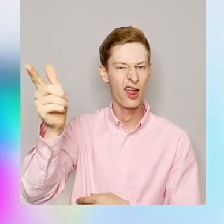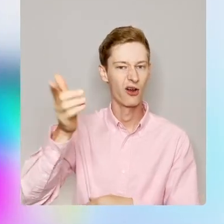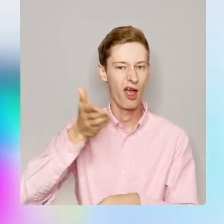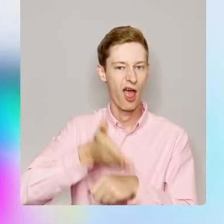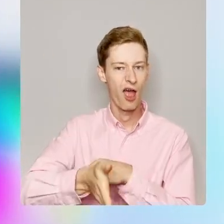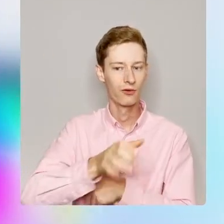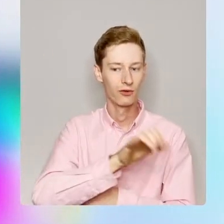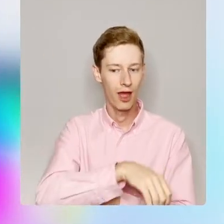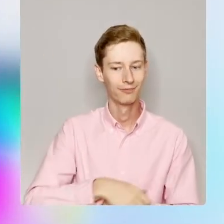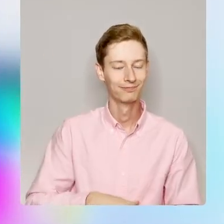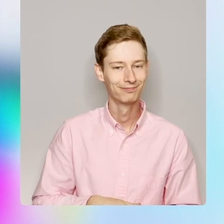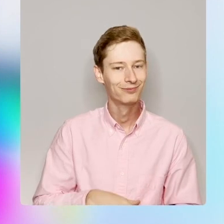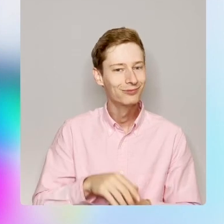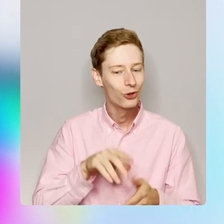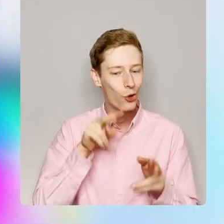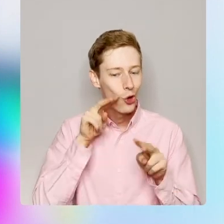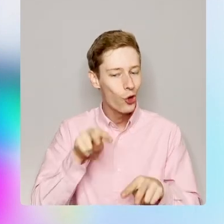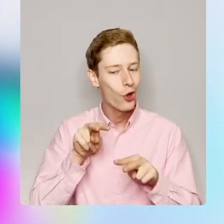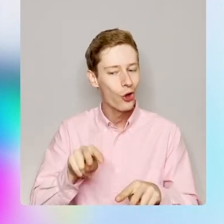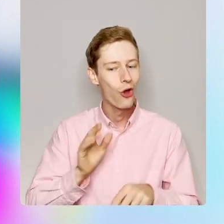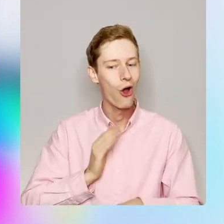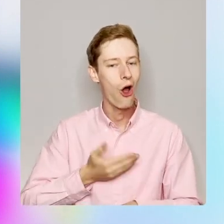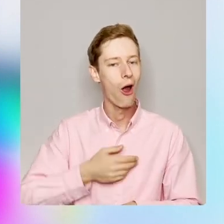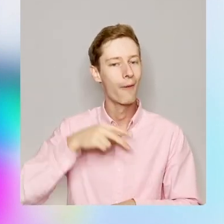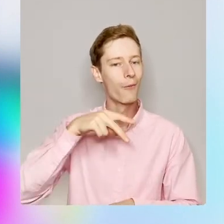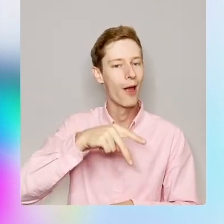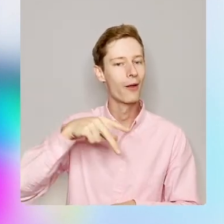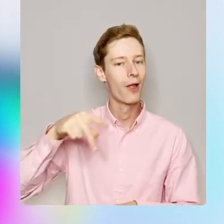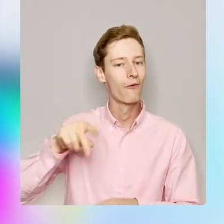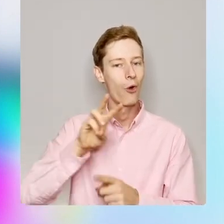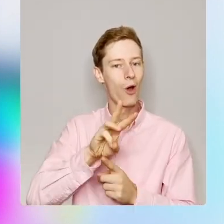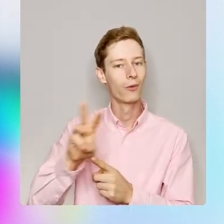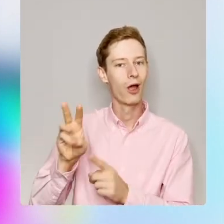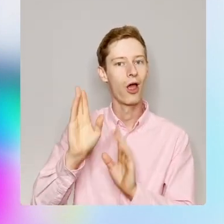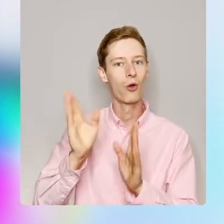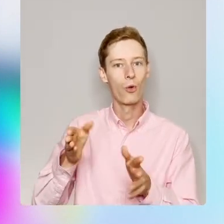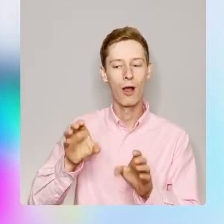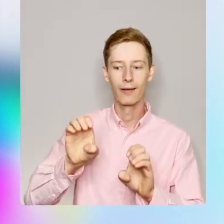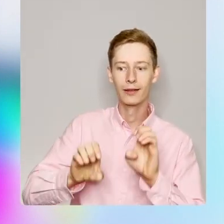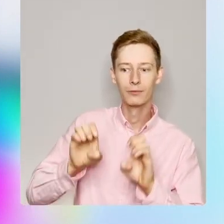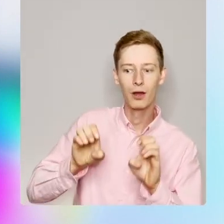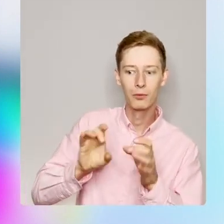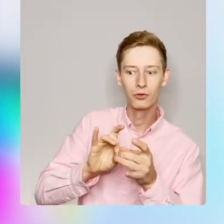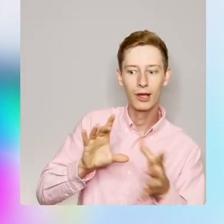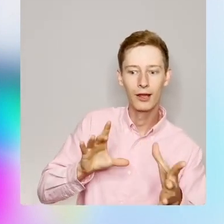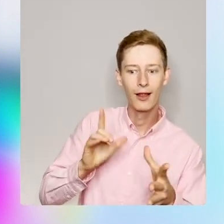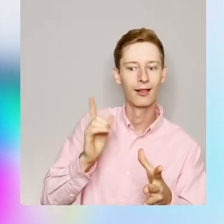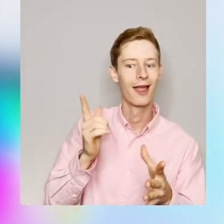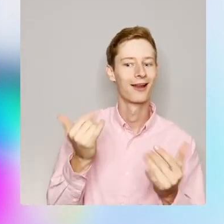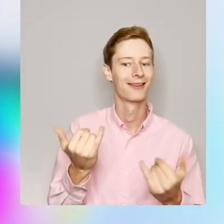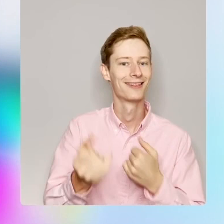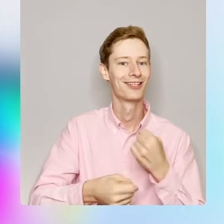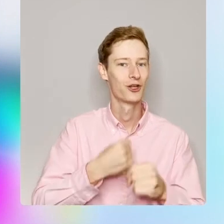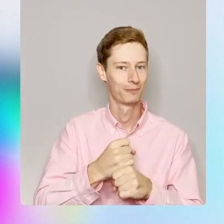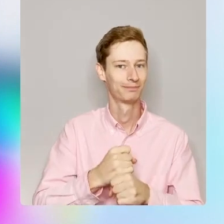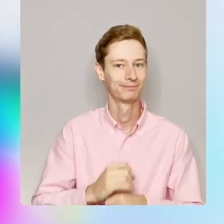So keep an eye out on our Presence Platform website, where we'll launch a public experimental release of the Audio SDK later this year,